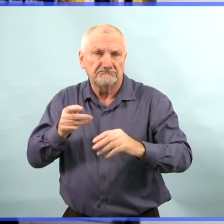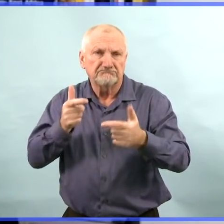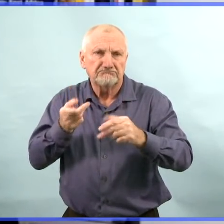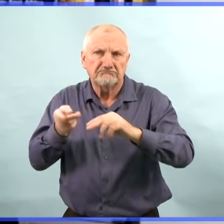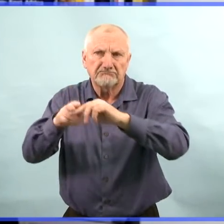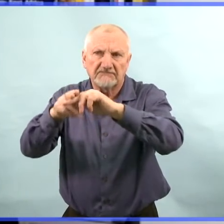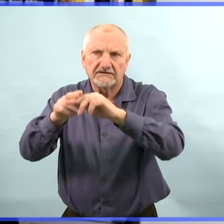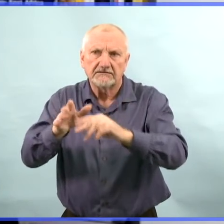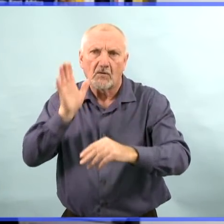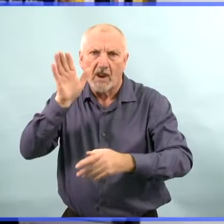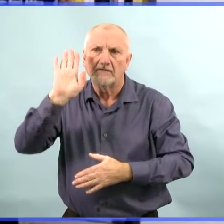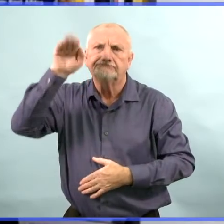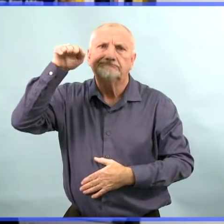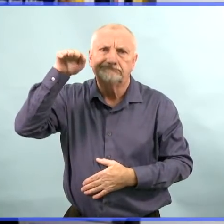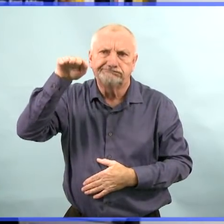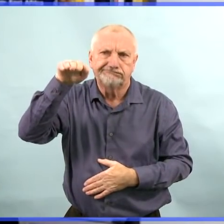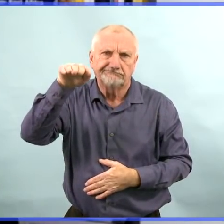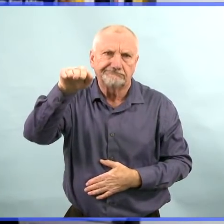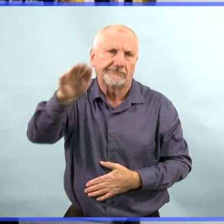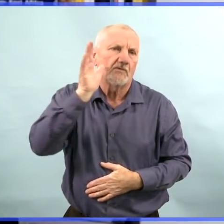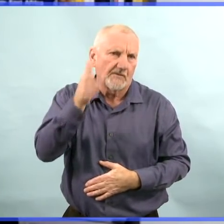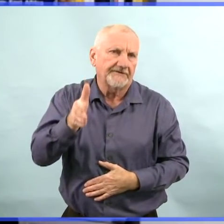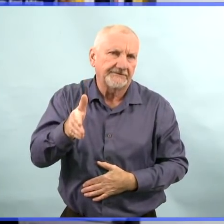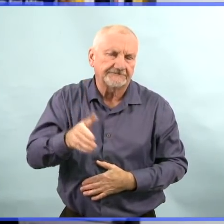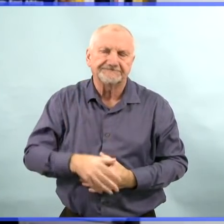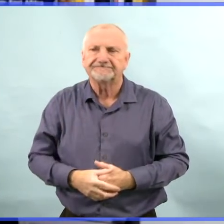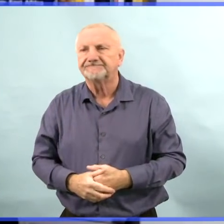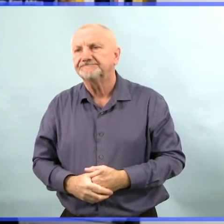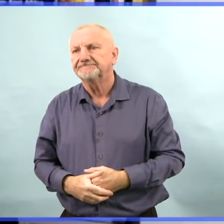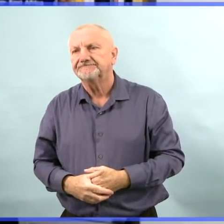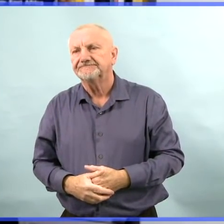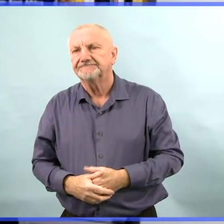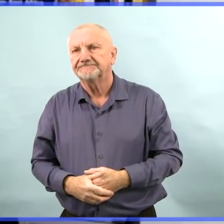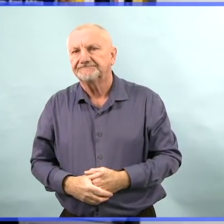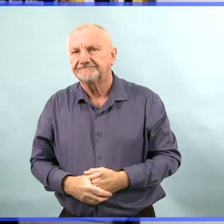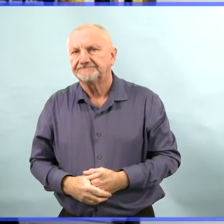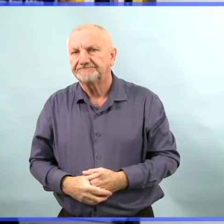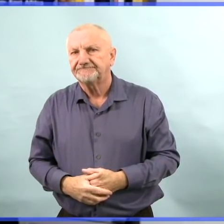and in particular when parents are thinking about their kids they are usually a lot more cautious